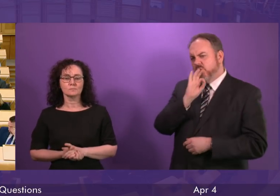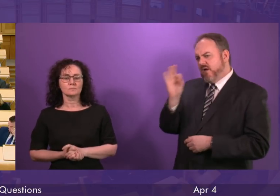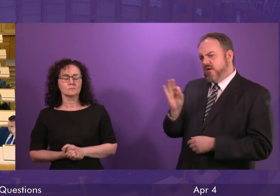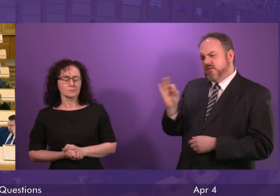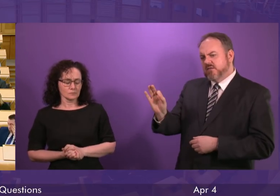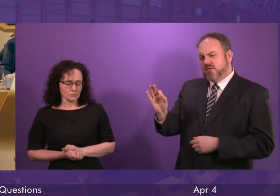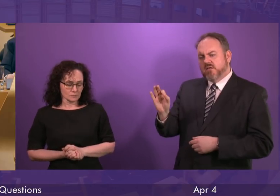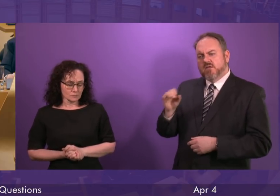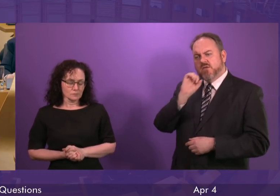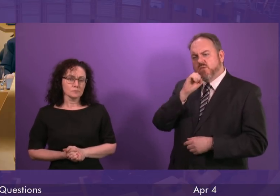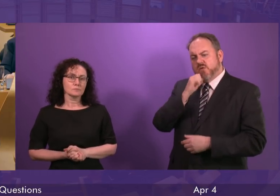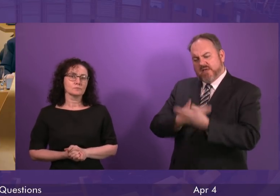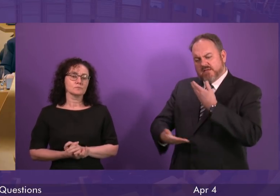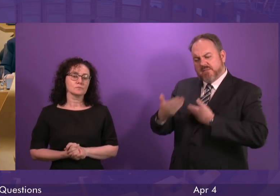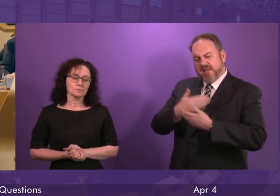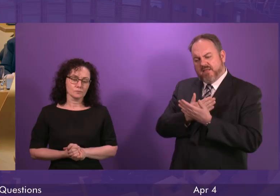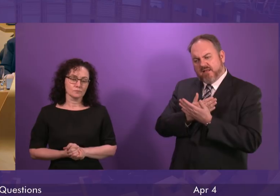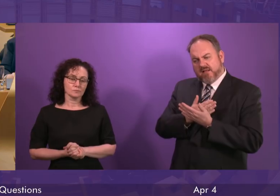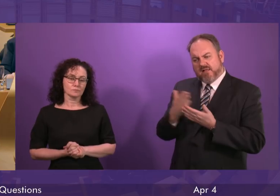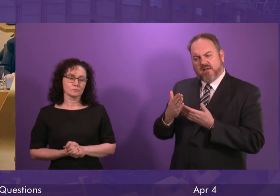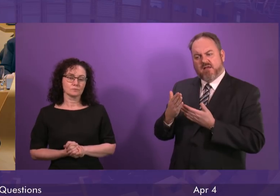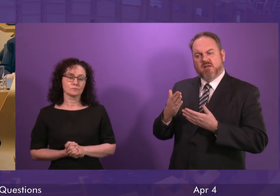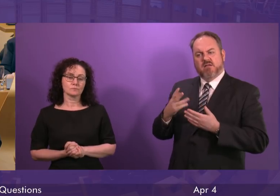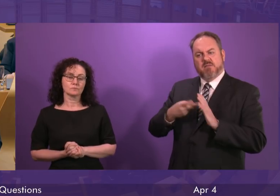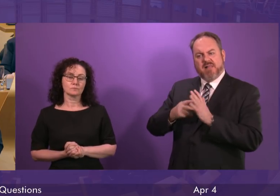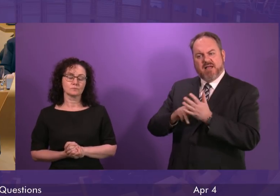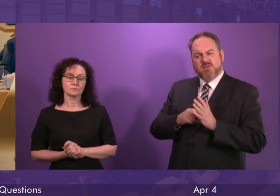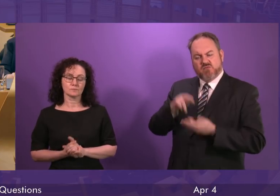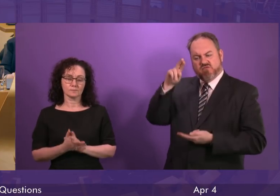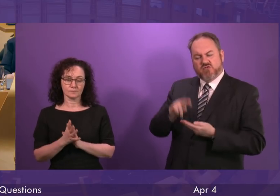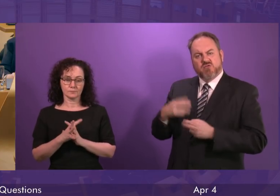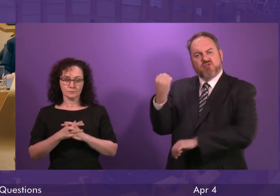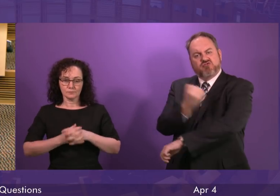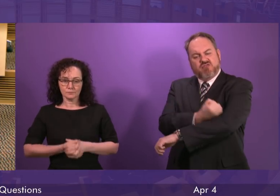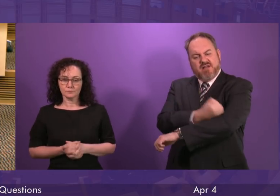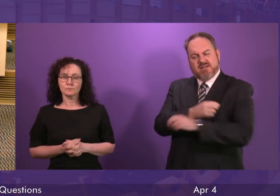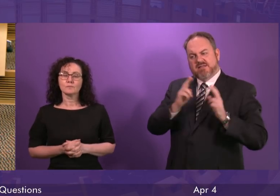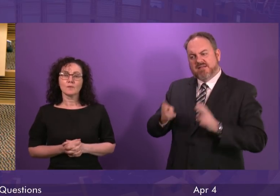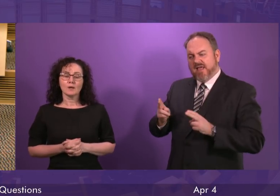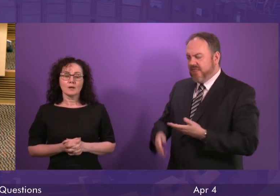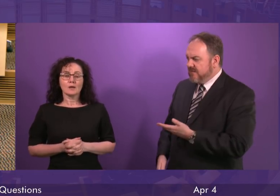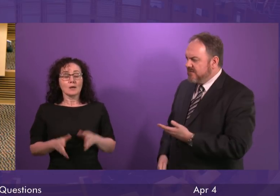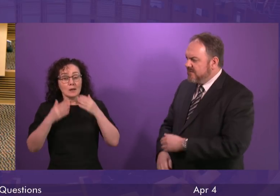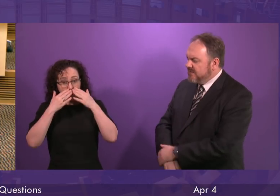provide details of the scope and remit of the Scottish Government’s new task force to tackle drug deaths. The First Minister (Nicola Sturgeon): The Minister for Public Health, Sport and